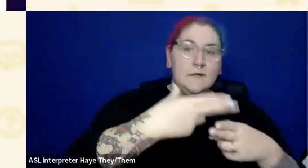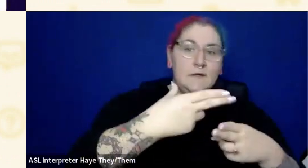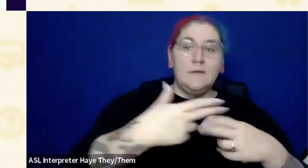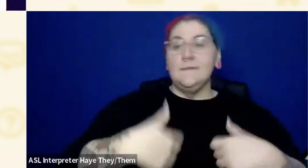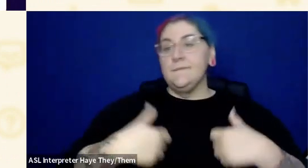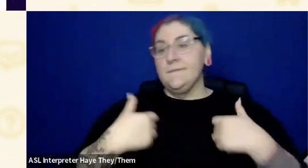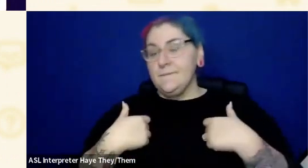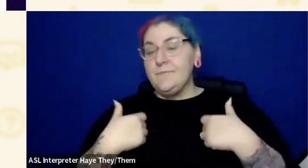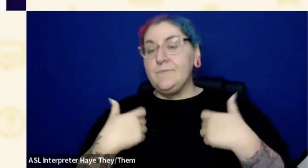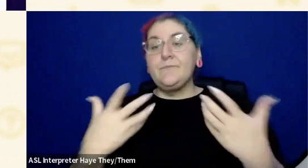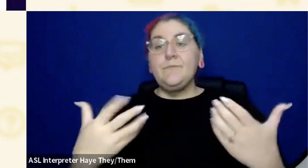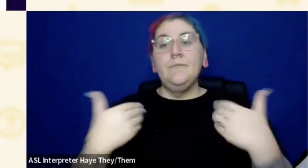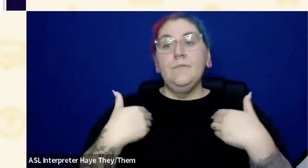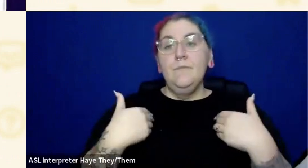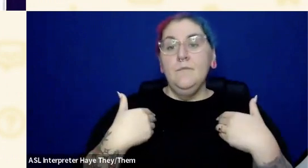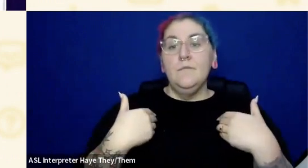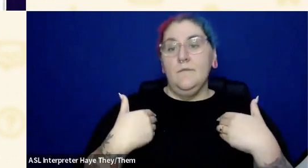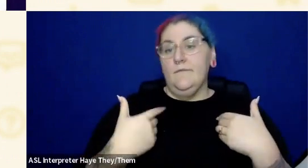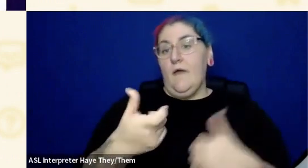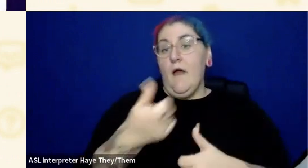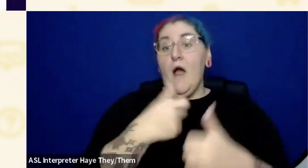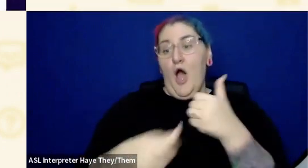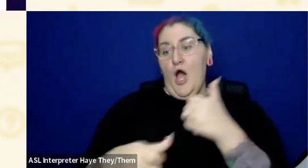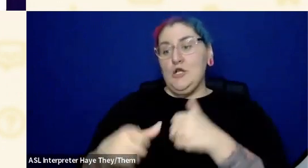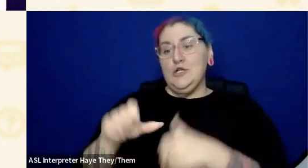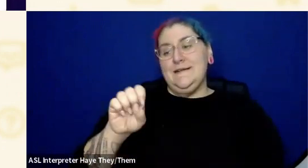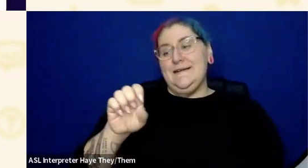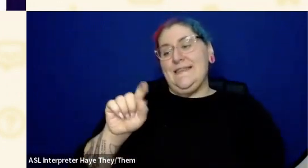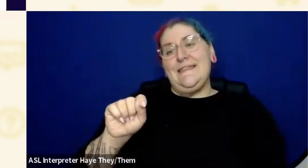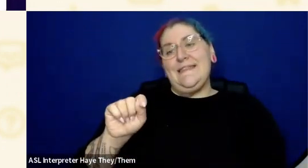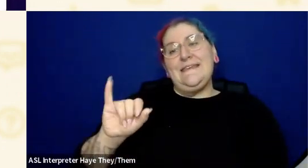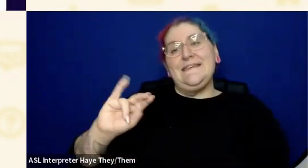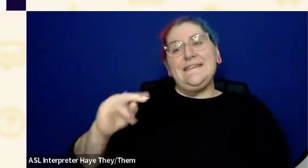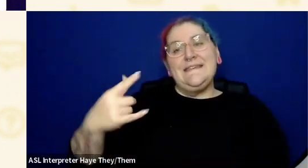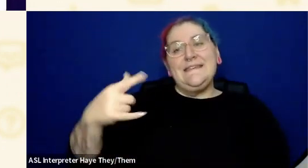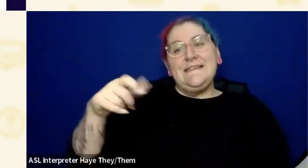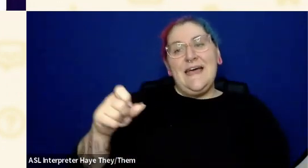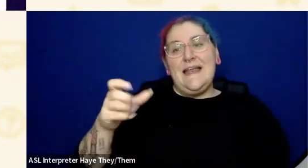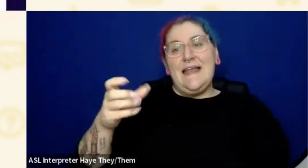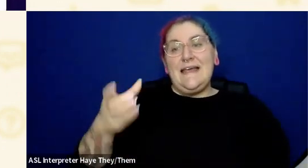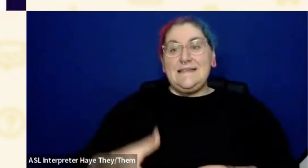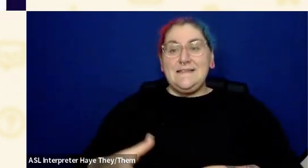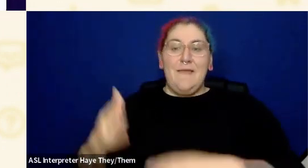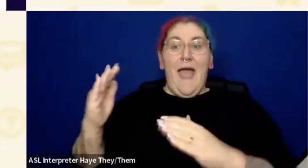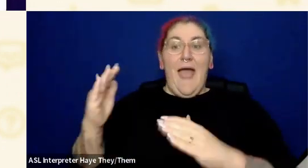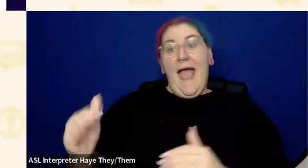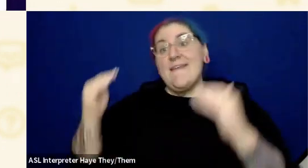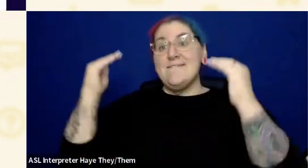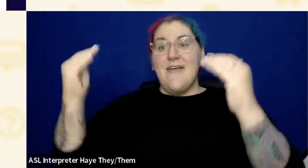under the Advanced Settings tab, there is an option for enable autocomplete.